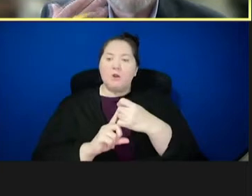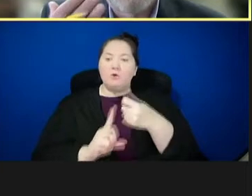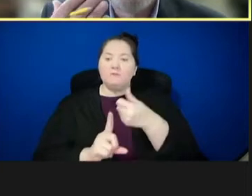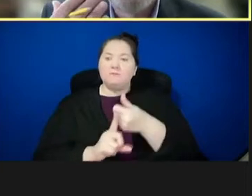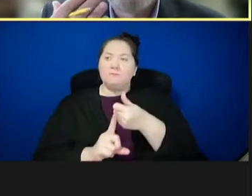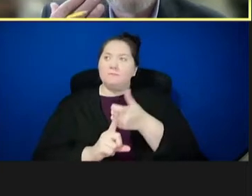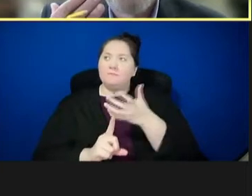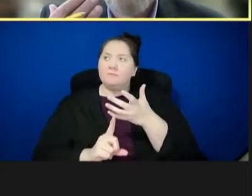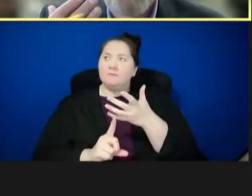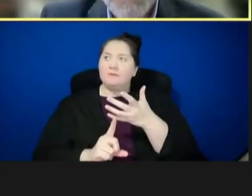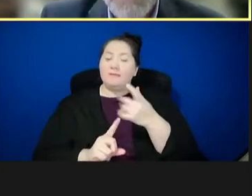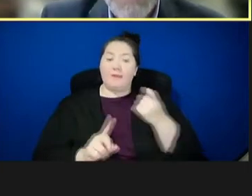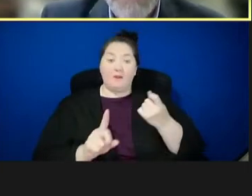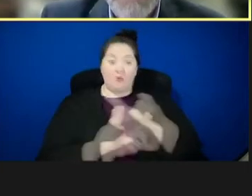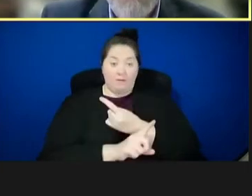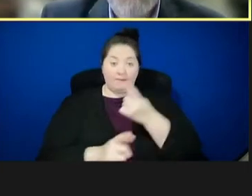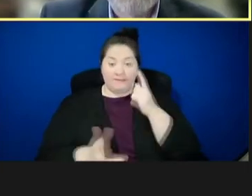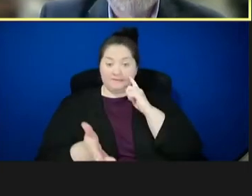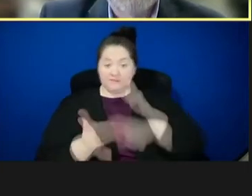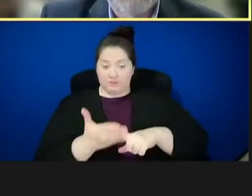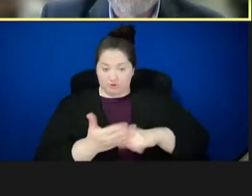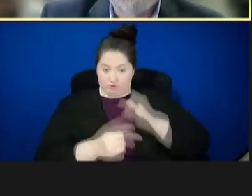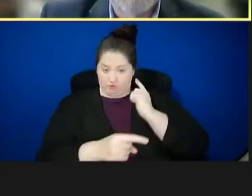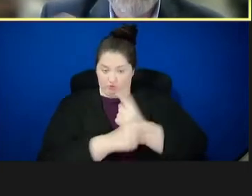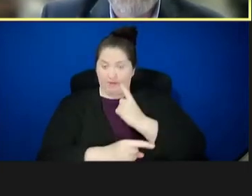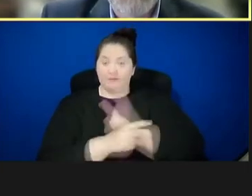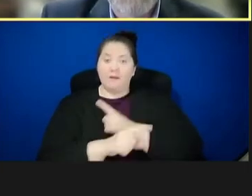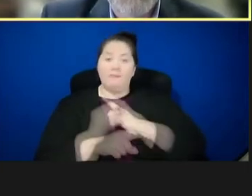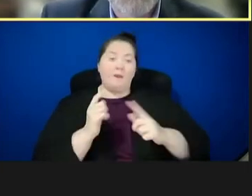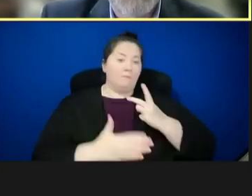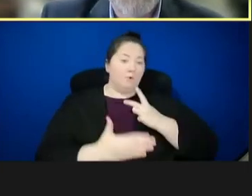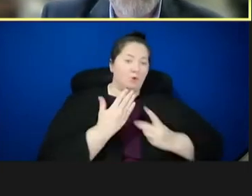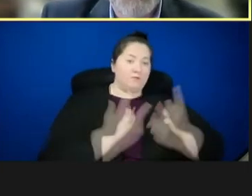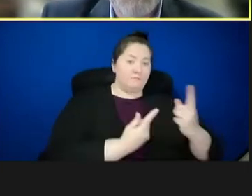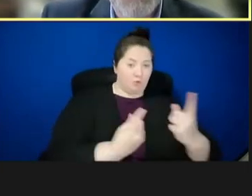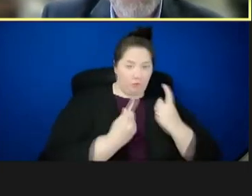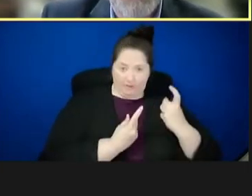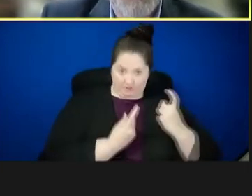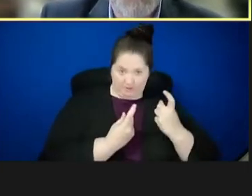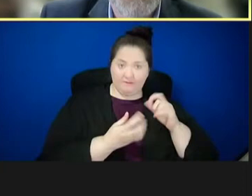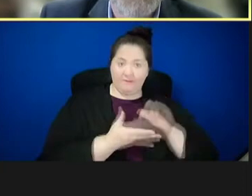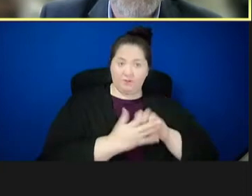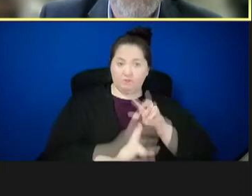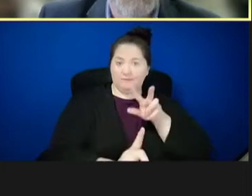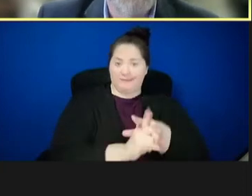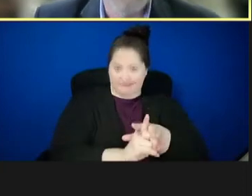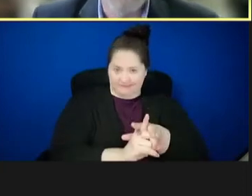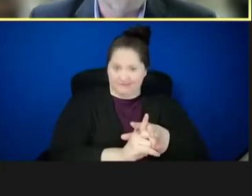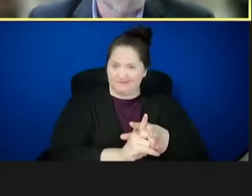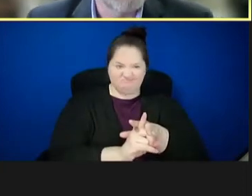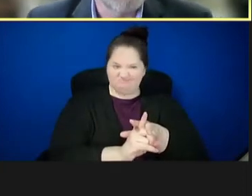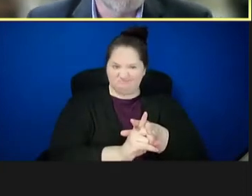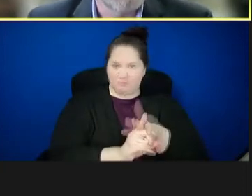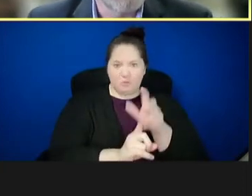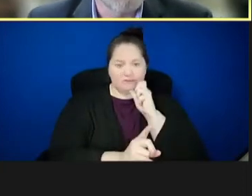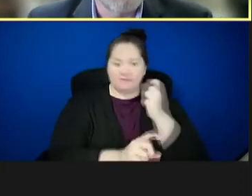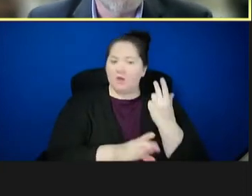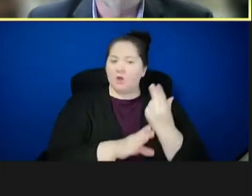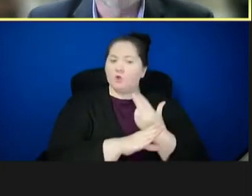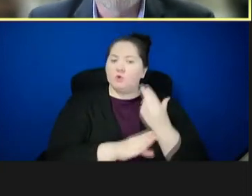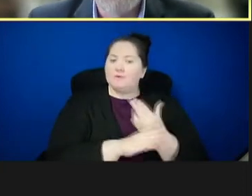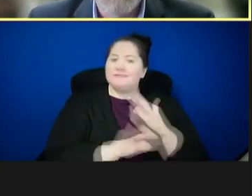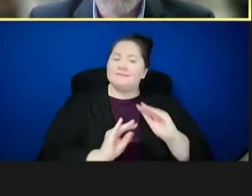anomaly detection was correct, but the predictive query that should be issued was not using a clear